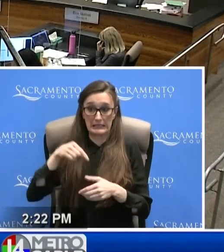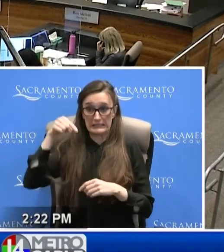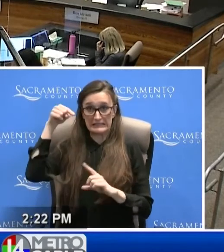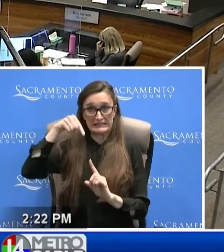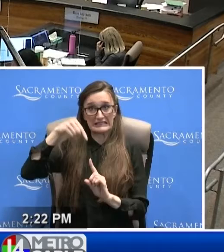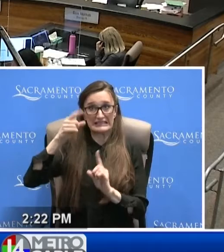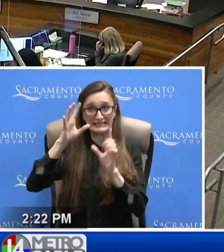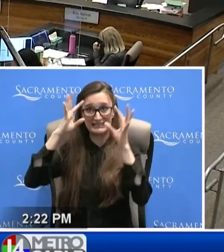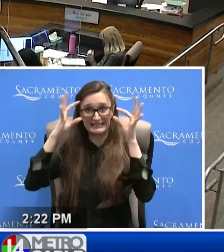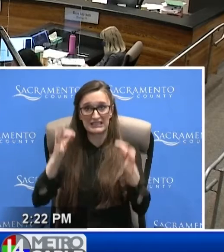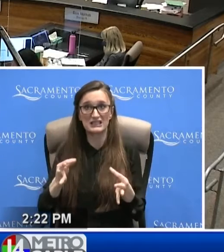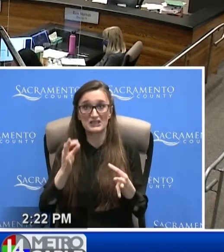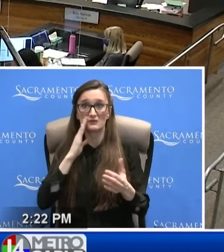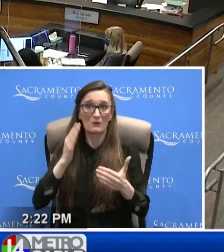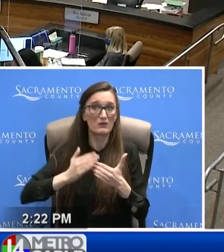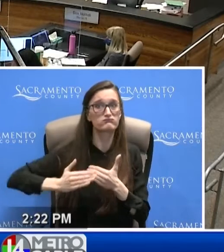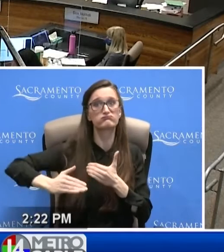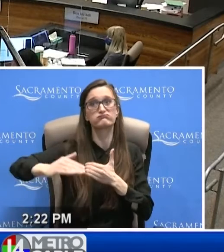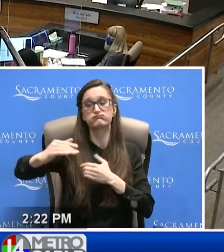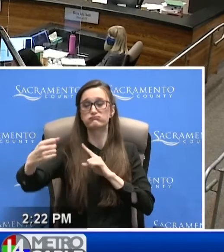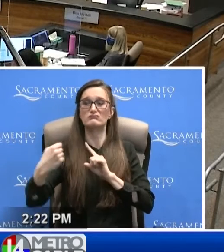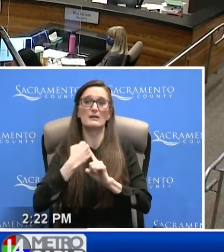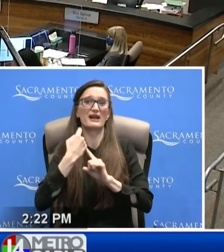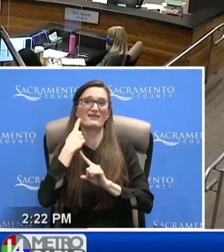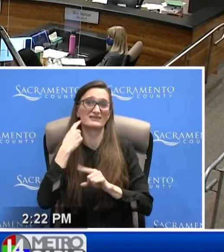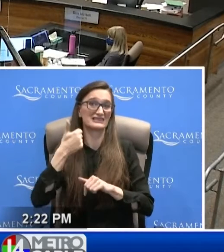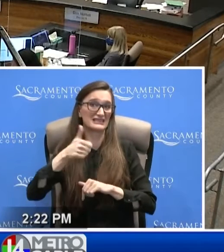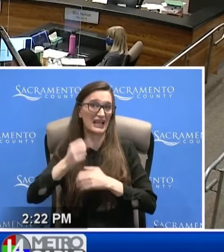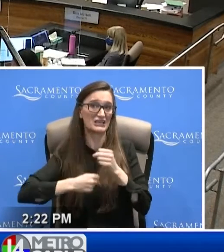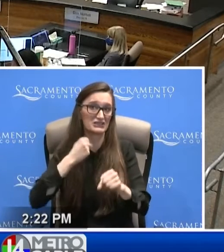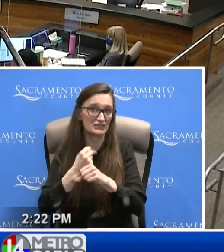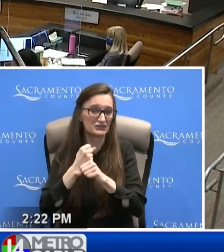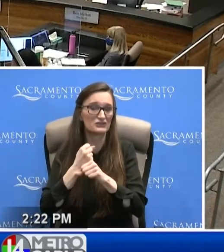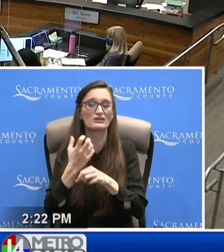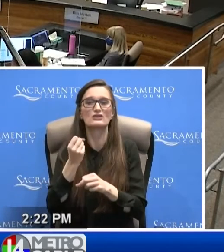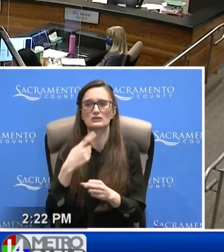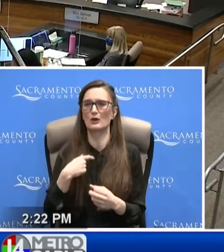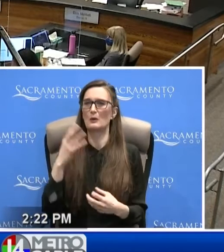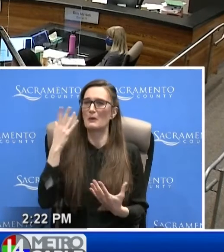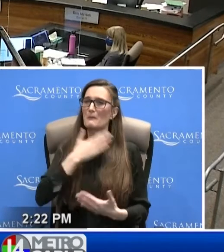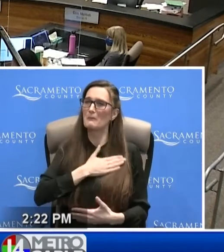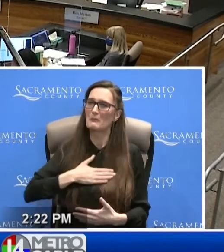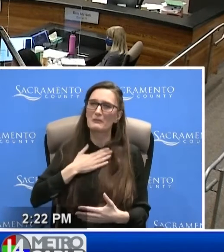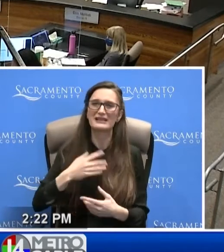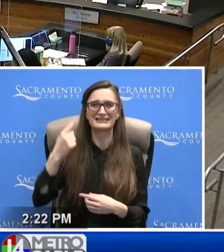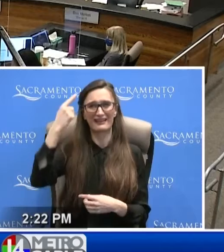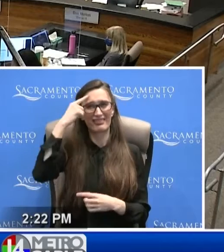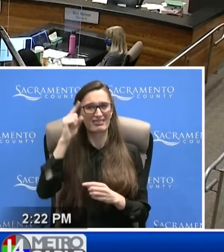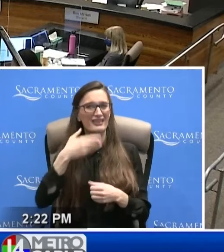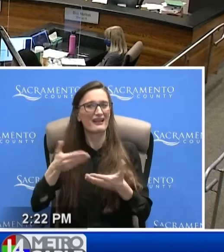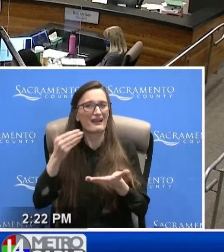for the next ten years. So we do wish you those we consider not moving with this map forward.